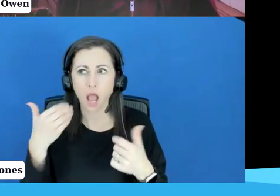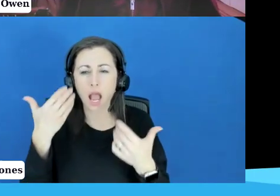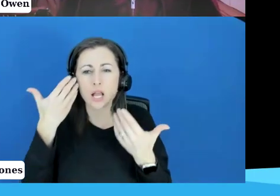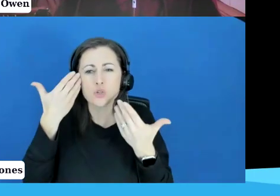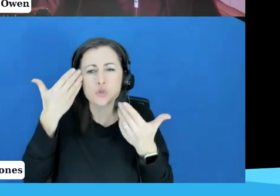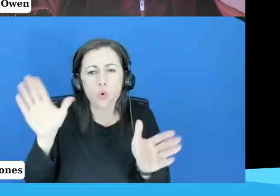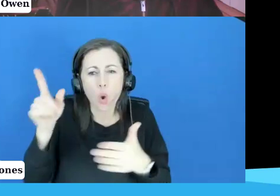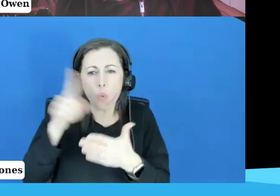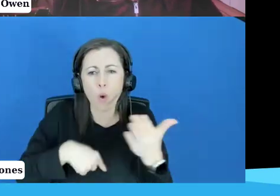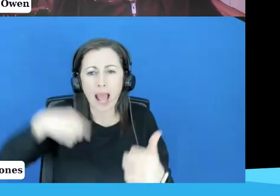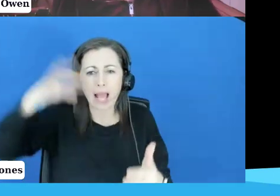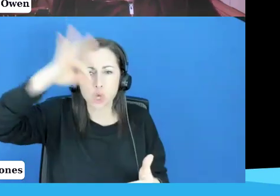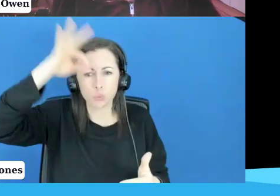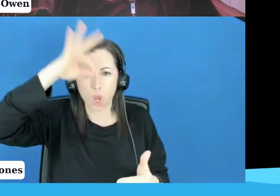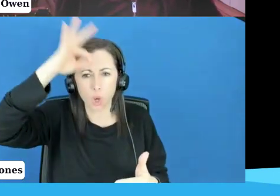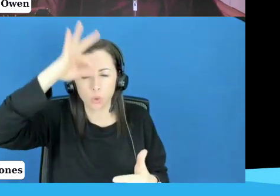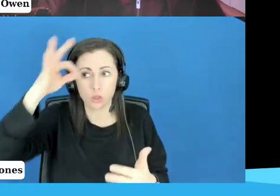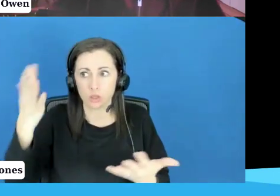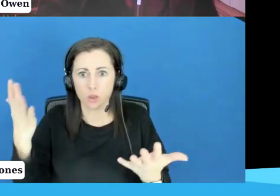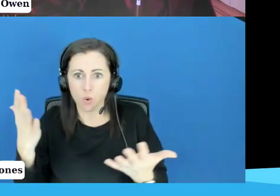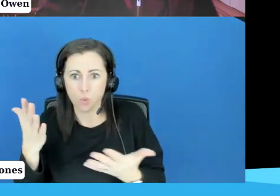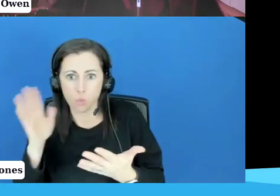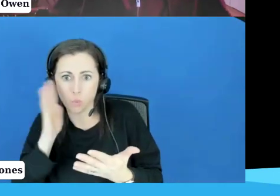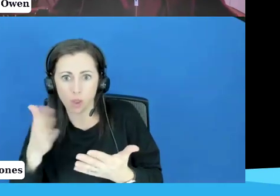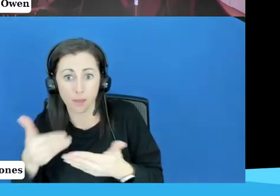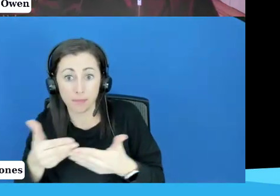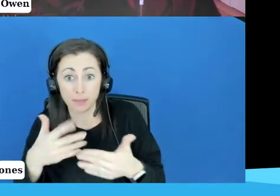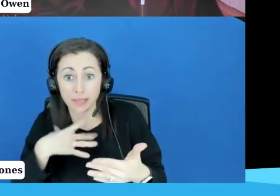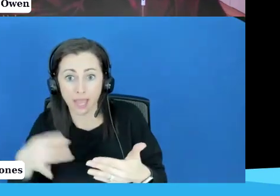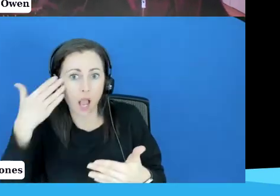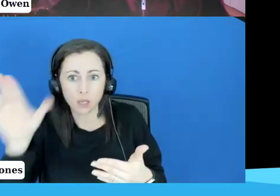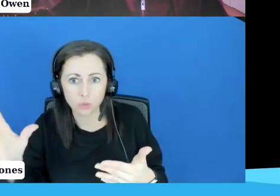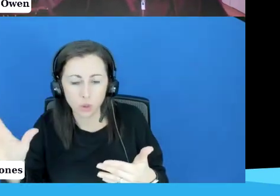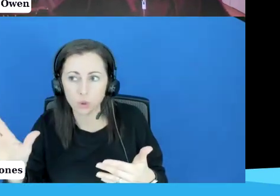You don't know what things your baby's going to like. You don't actually know how you're going to hold it,